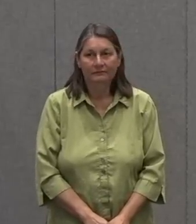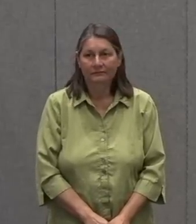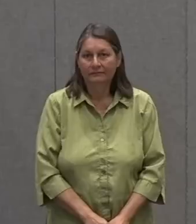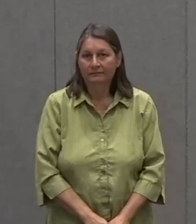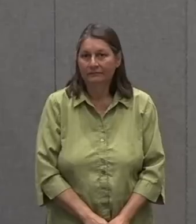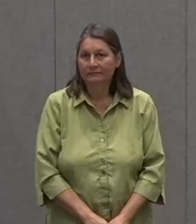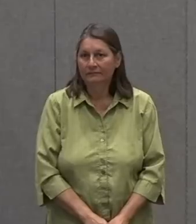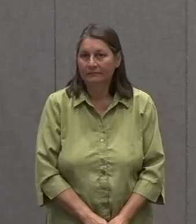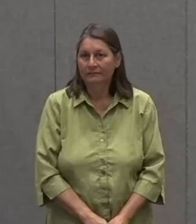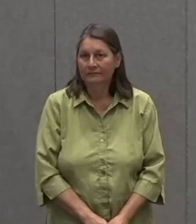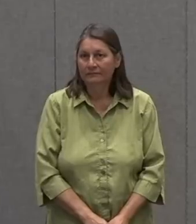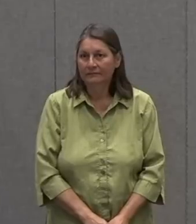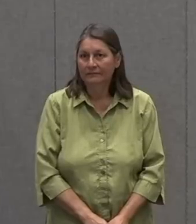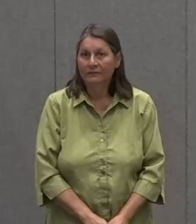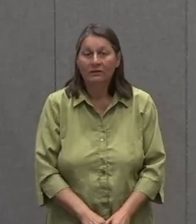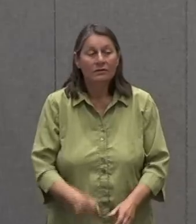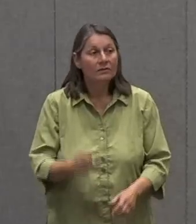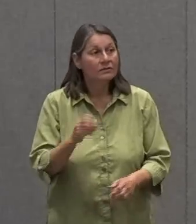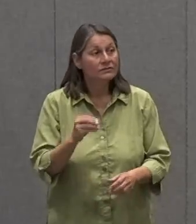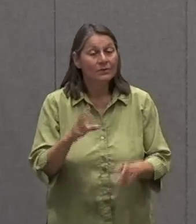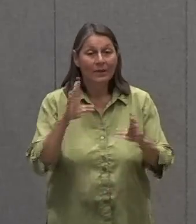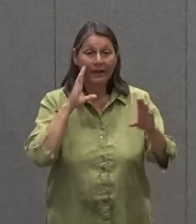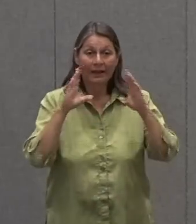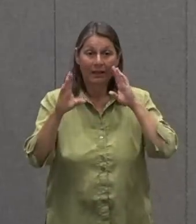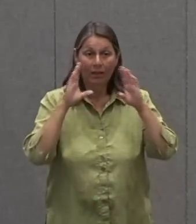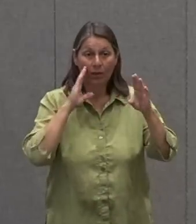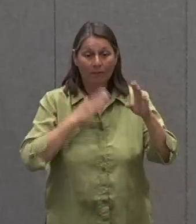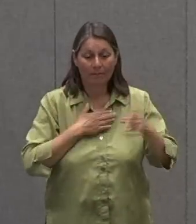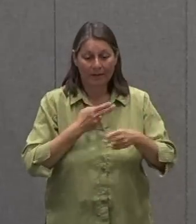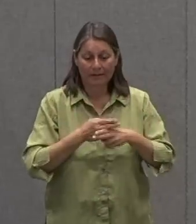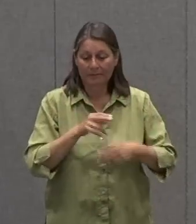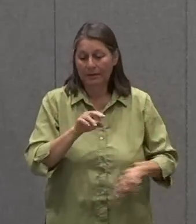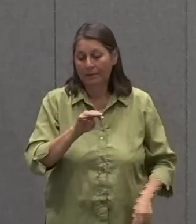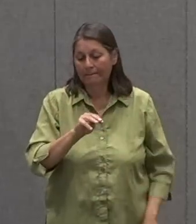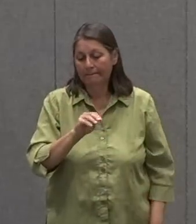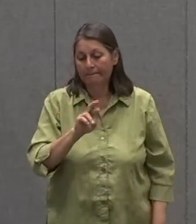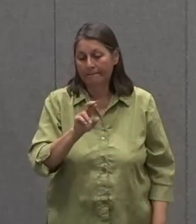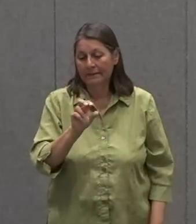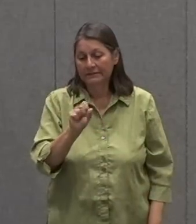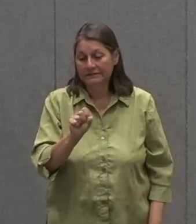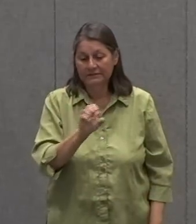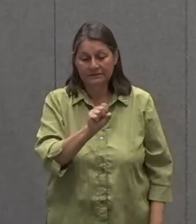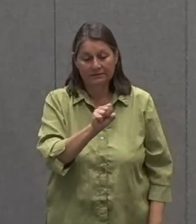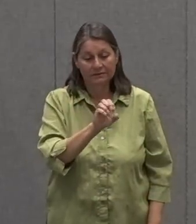All right, so hello again. My name is Mrs. Sears, and I'm gonna be working with you